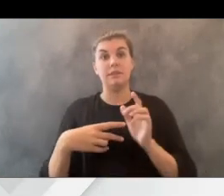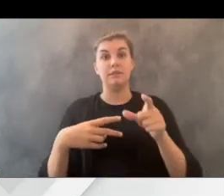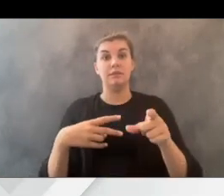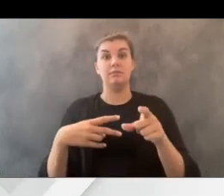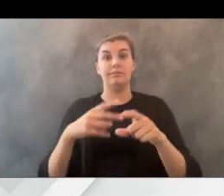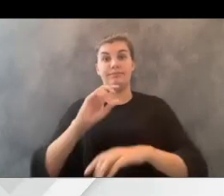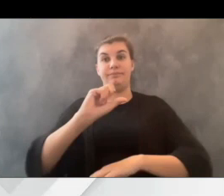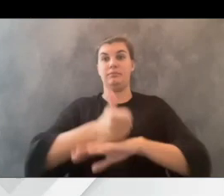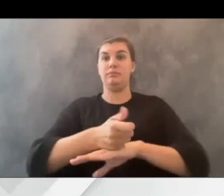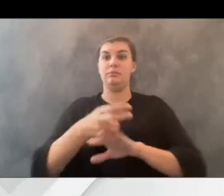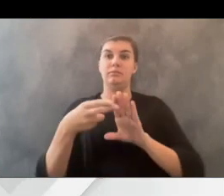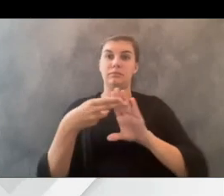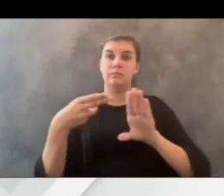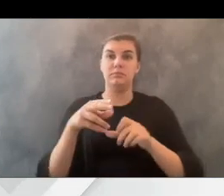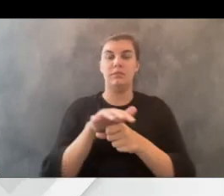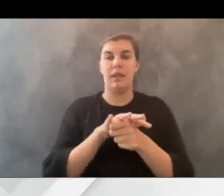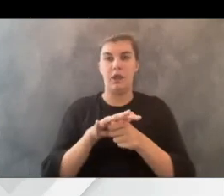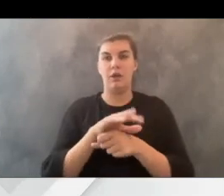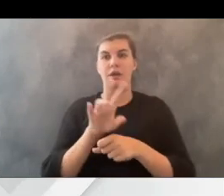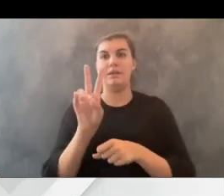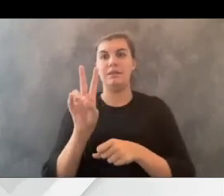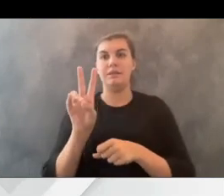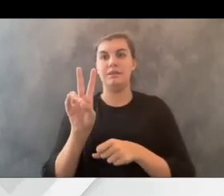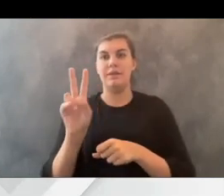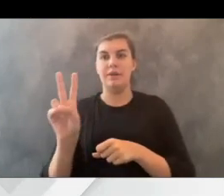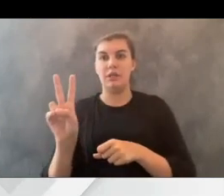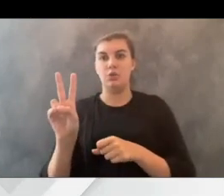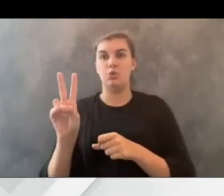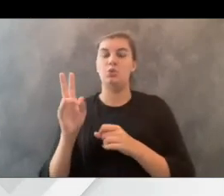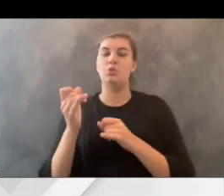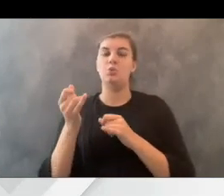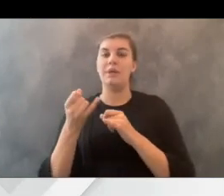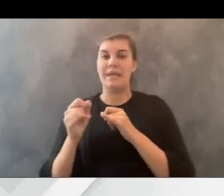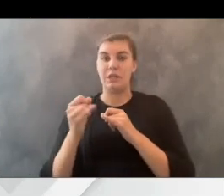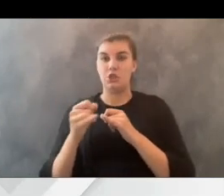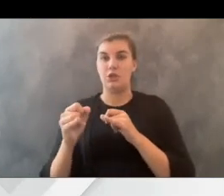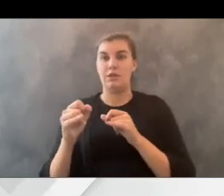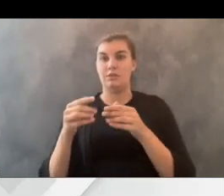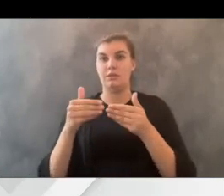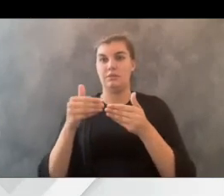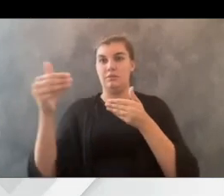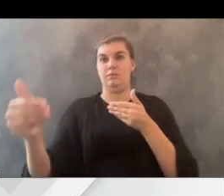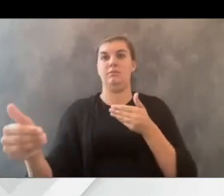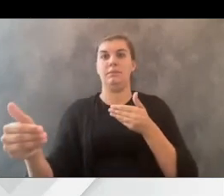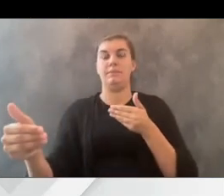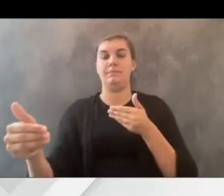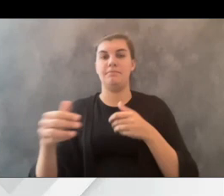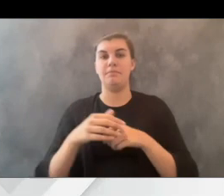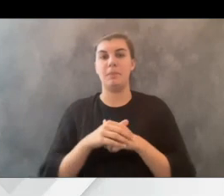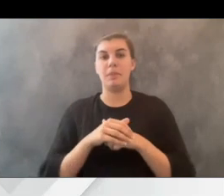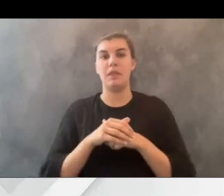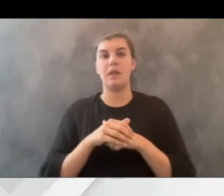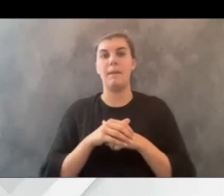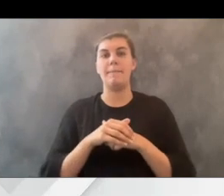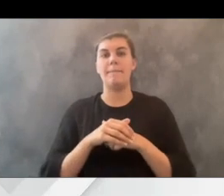a defined area 72 inches long minimum in the direction of pedestrian travel located between